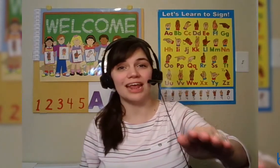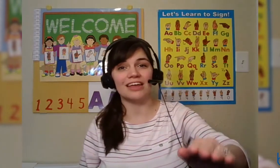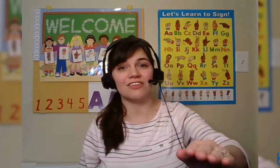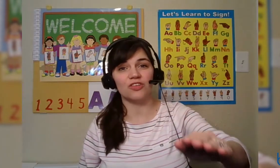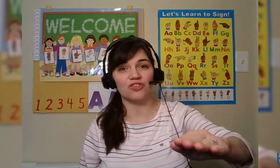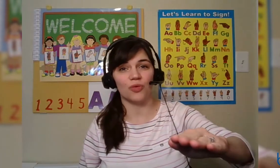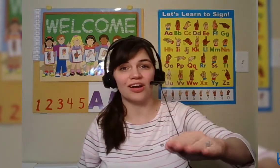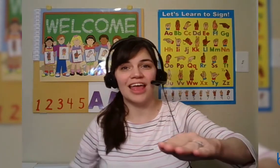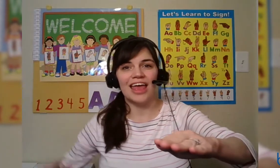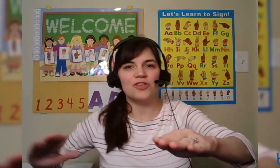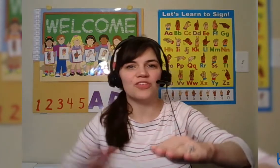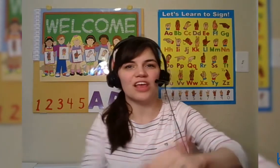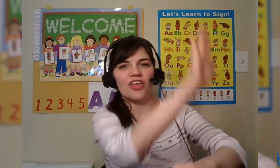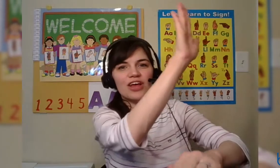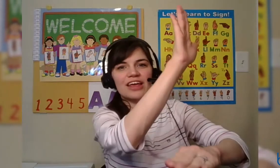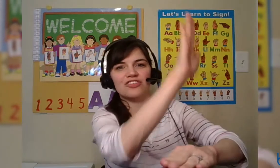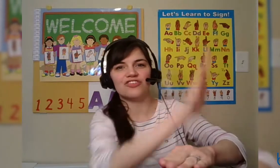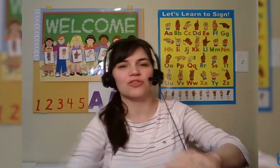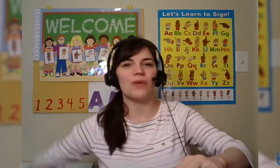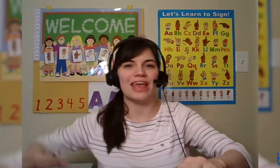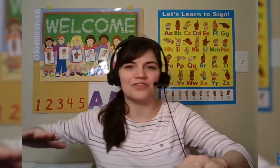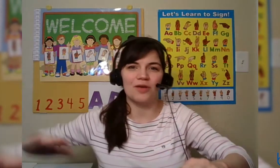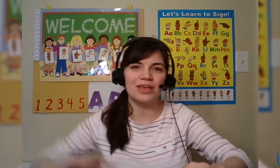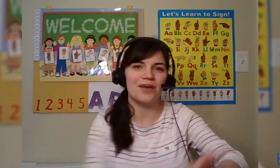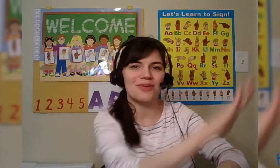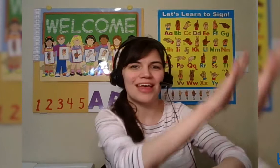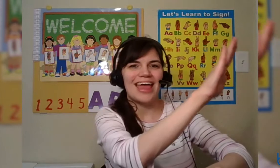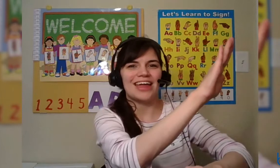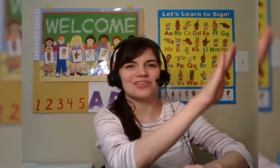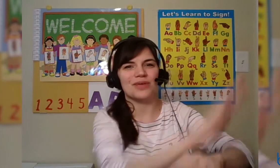hand as the shore and use the other hand to show the wave coming up and going